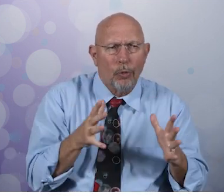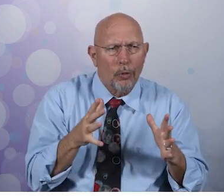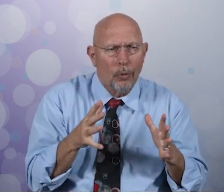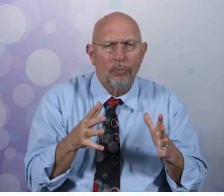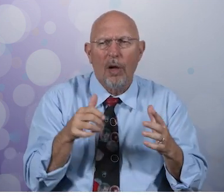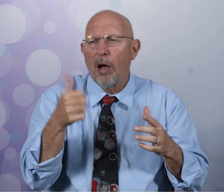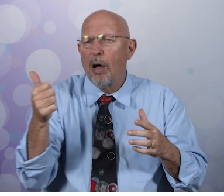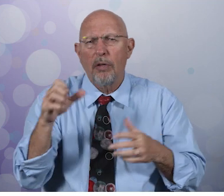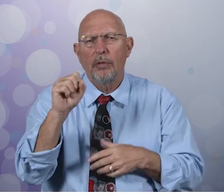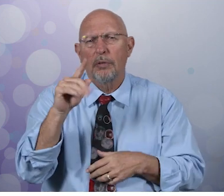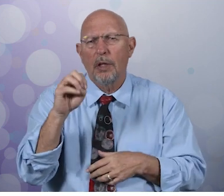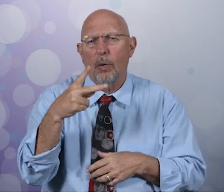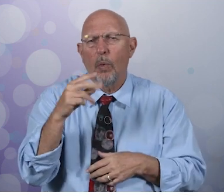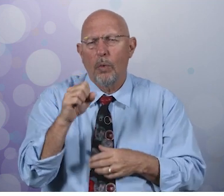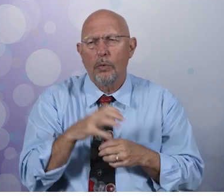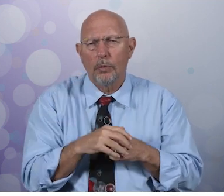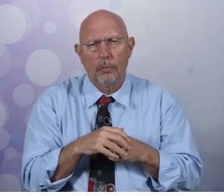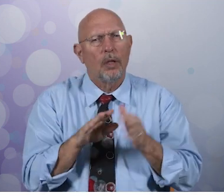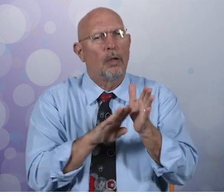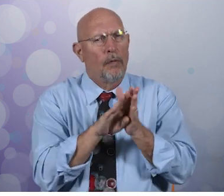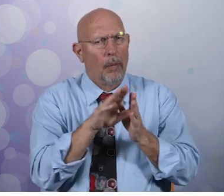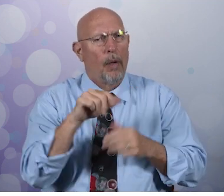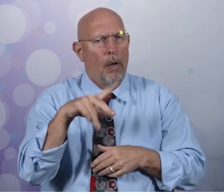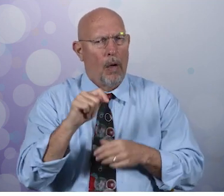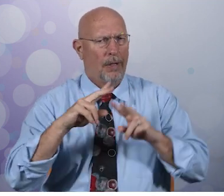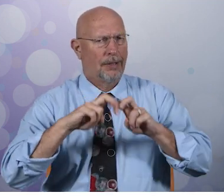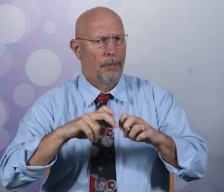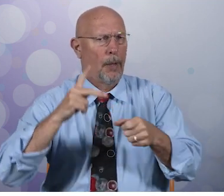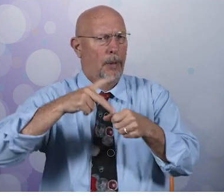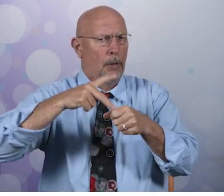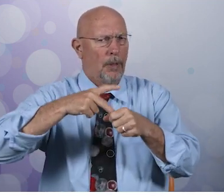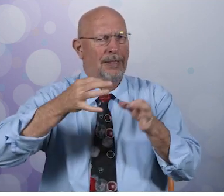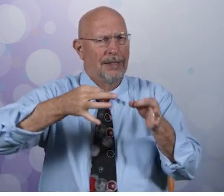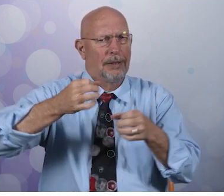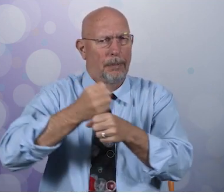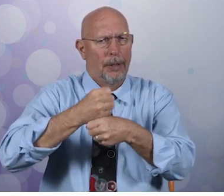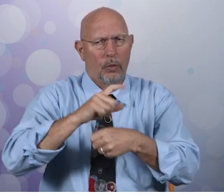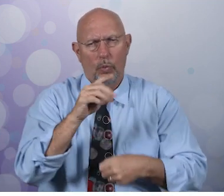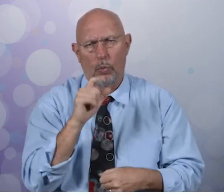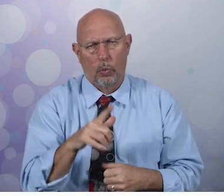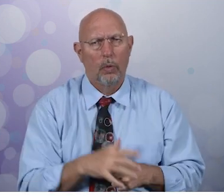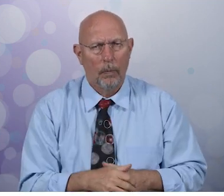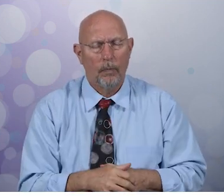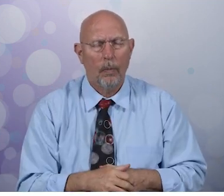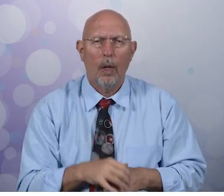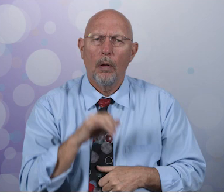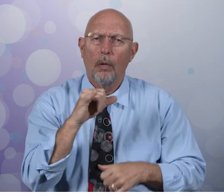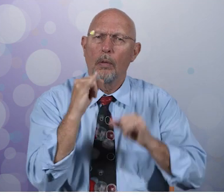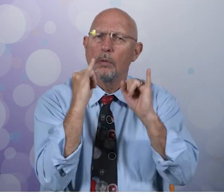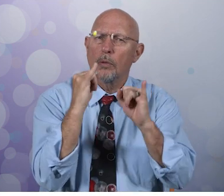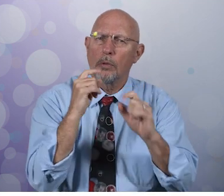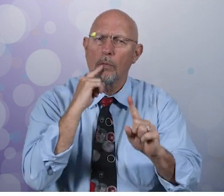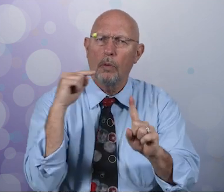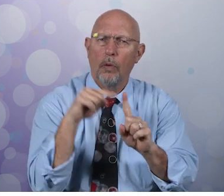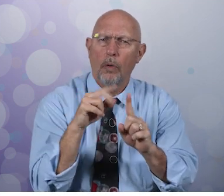have developed this Alternate Assessment Participation Decision-Making Tool. The instructions for the use of this tool